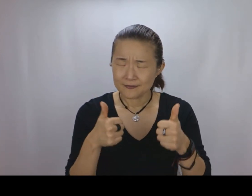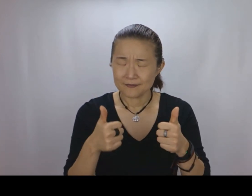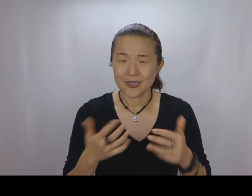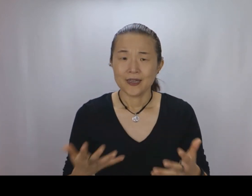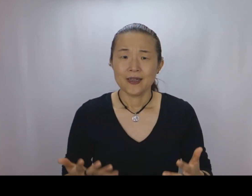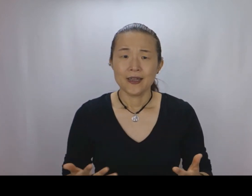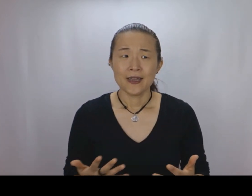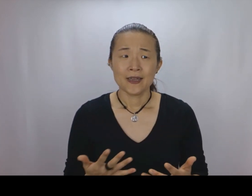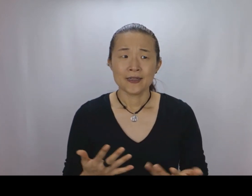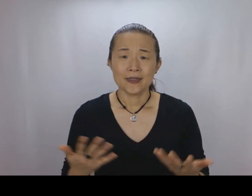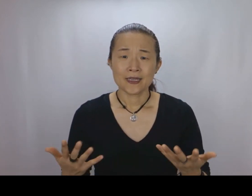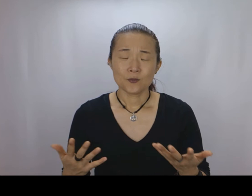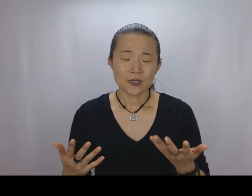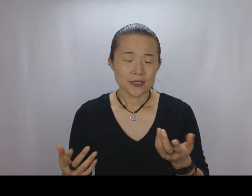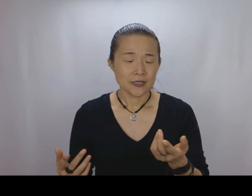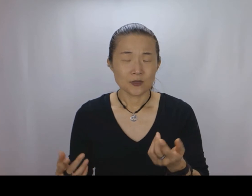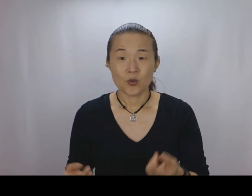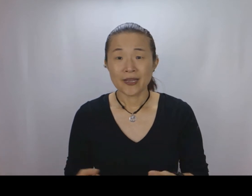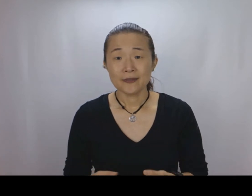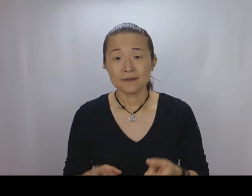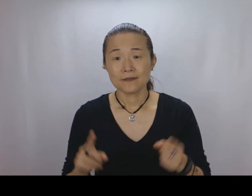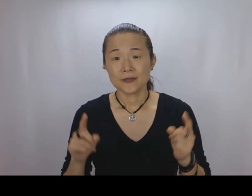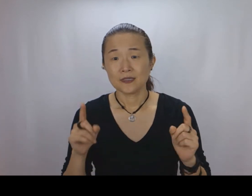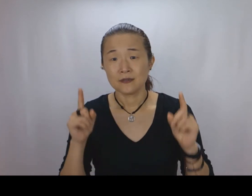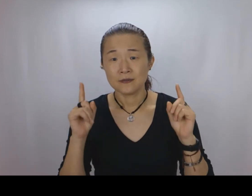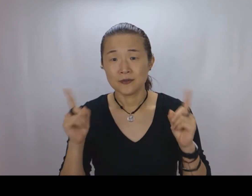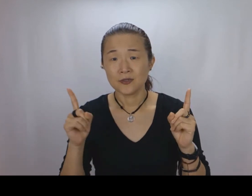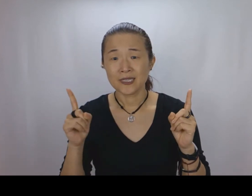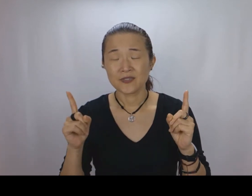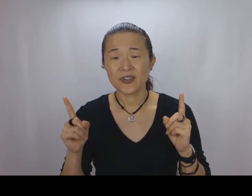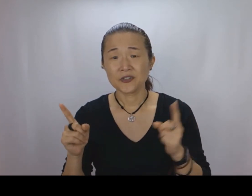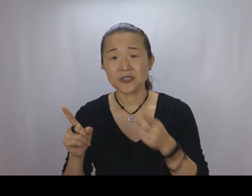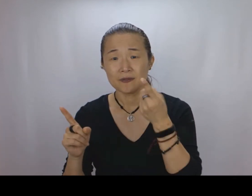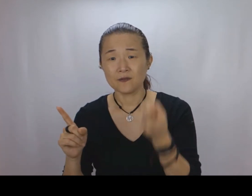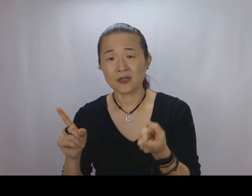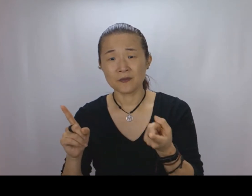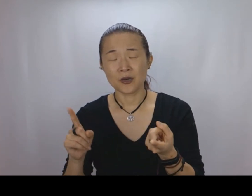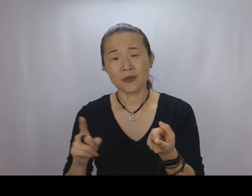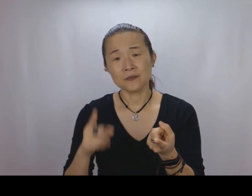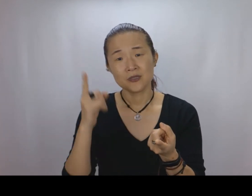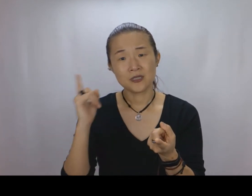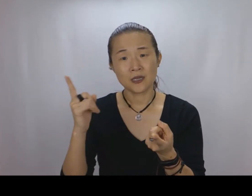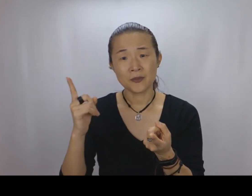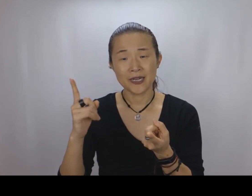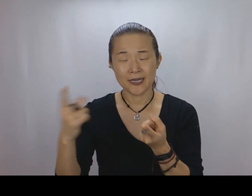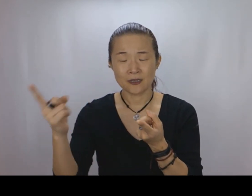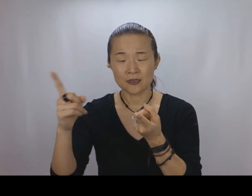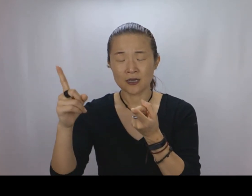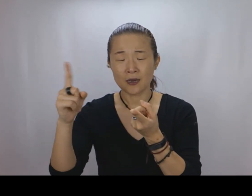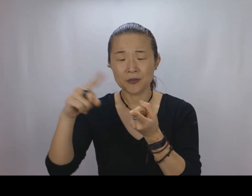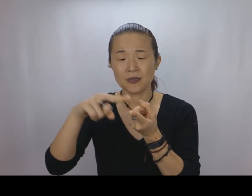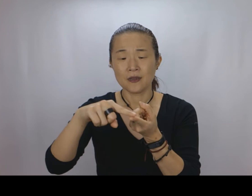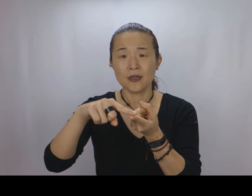And last one is when. So two index fingers one on bottom. Dominant hand on top.